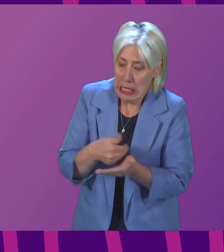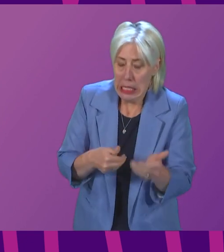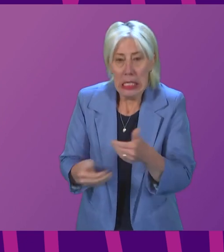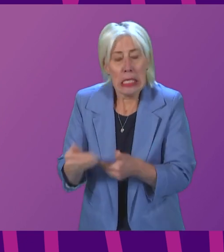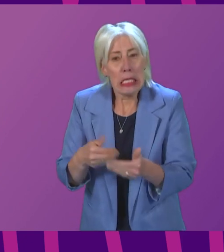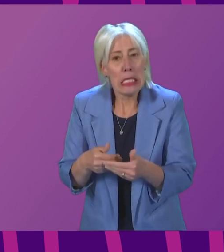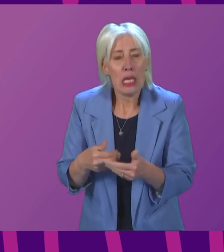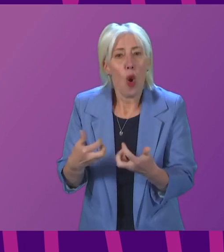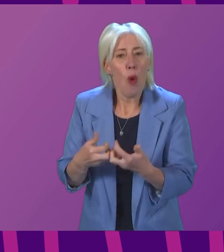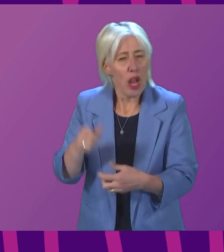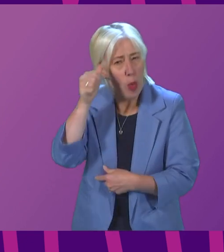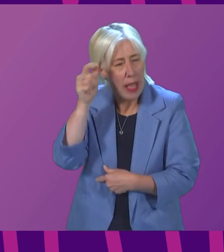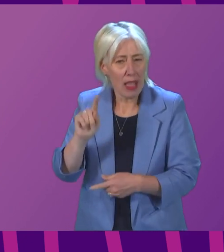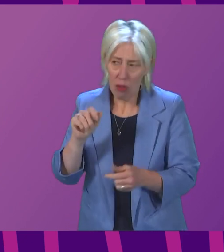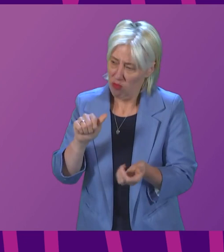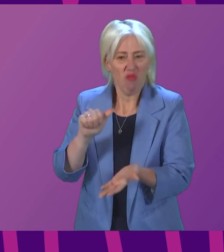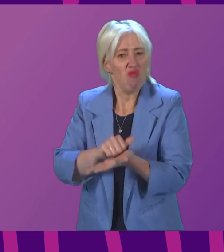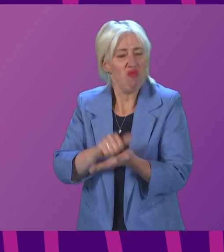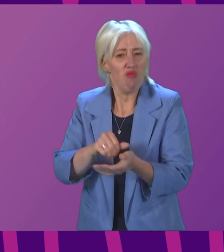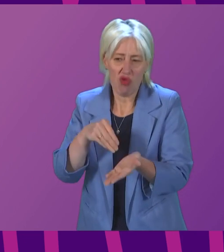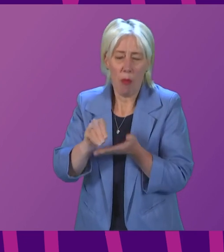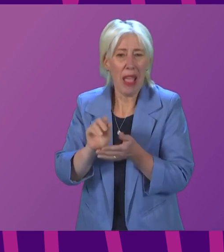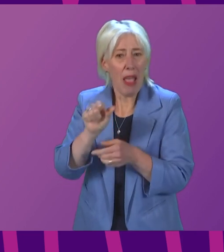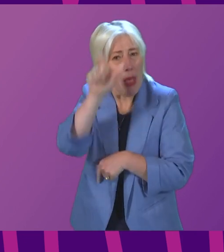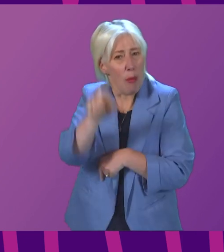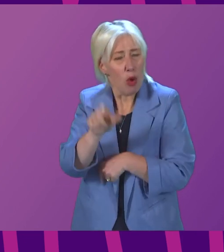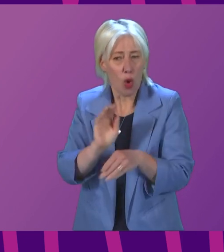that it was right to pay Tim Hair more than £2 million, which meant that he earned in